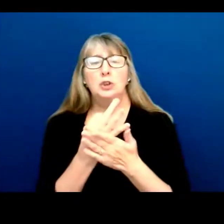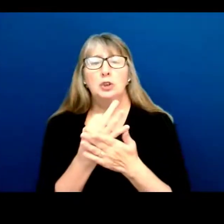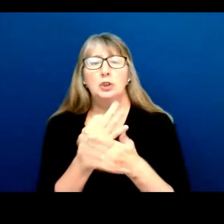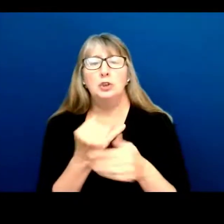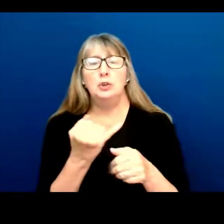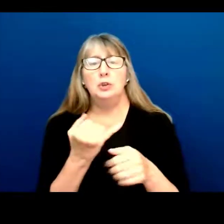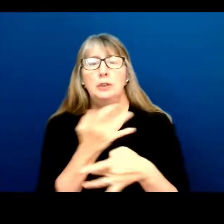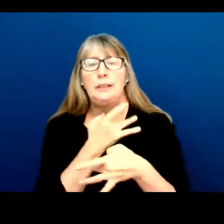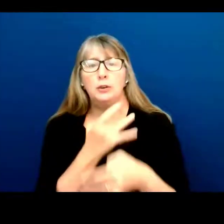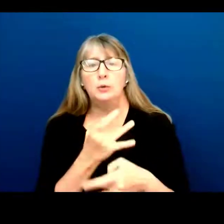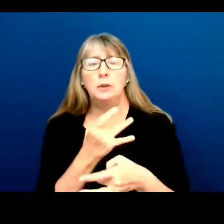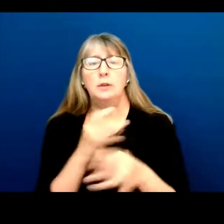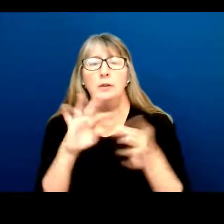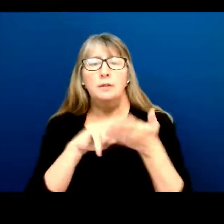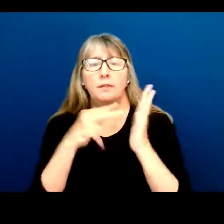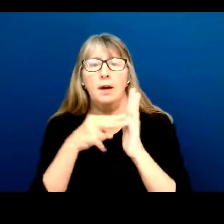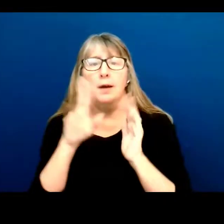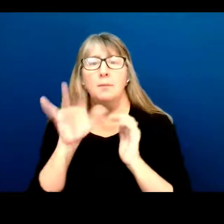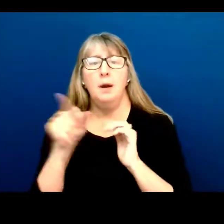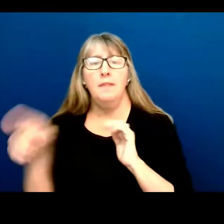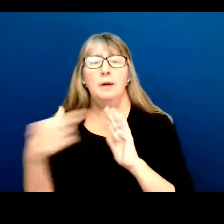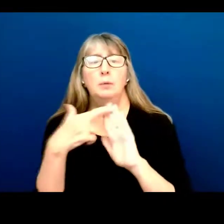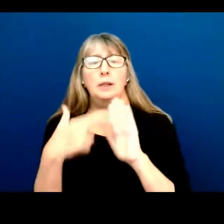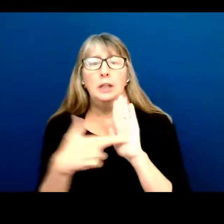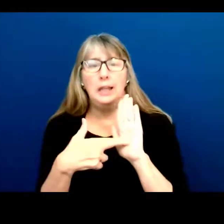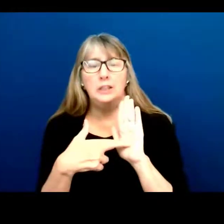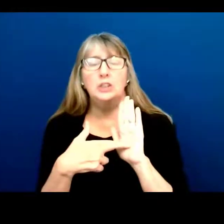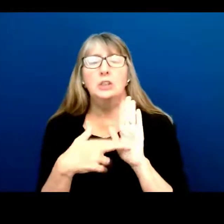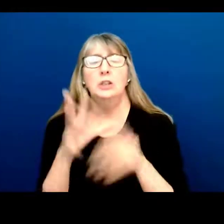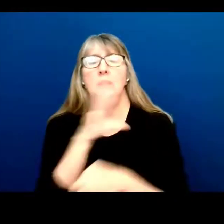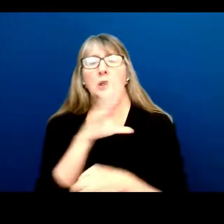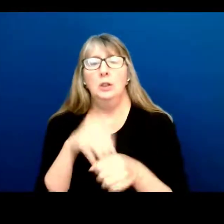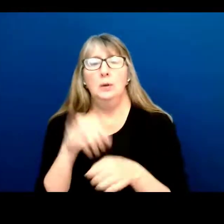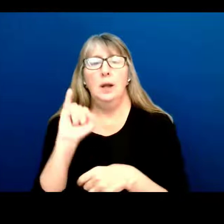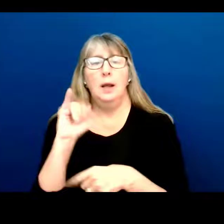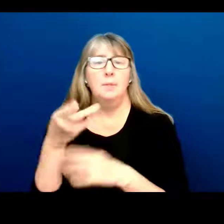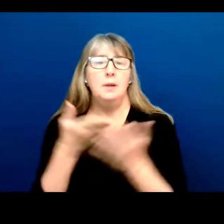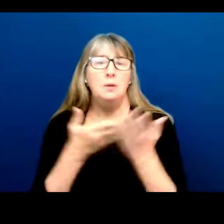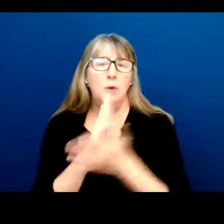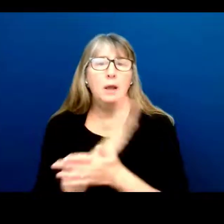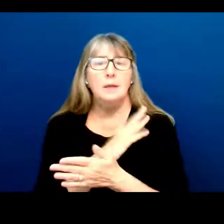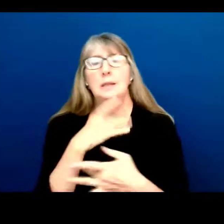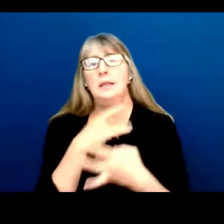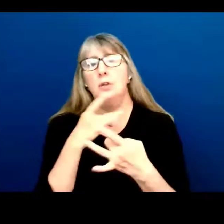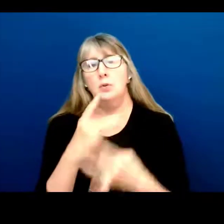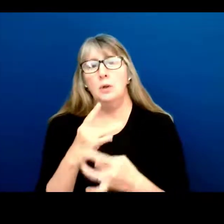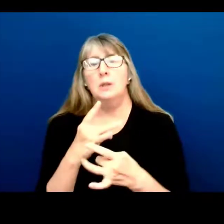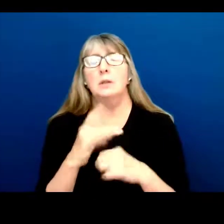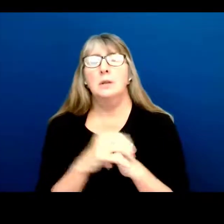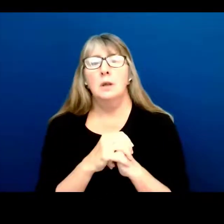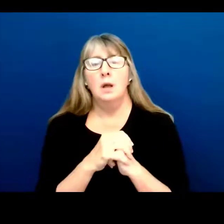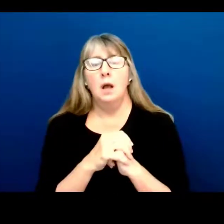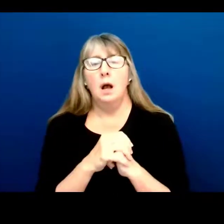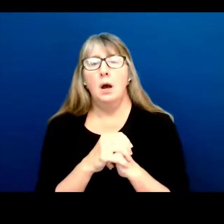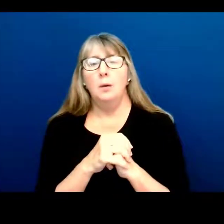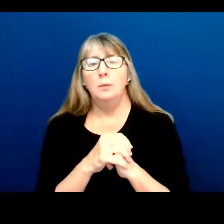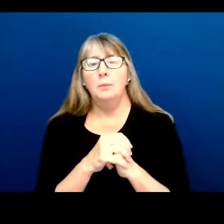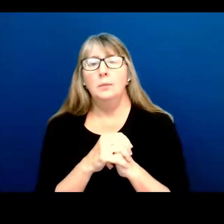as defined by the regulation include IP rights of interest upon receipt of income." Kathy Hancock: Uh-huh.